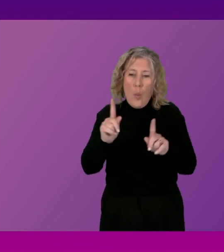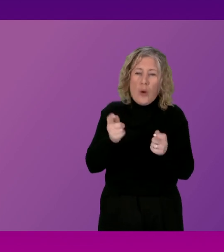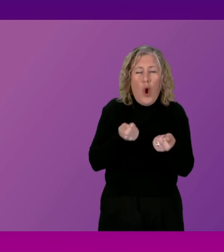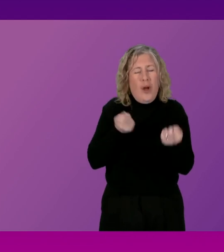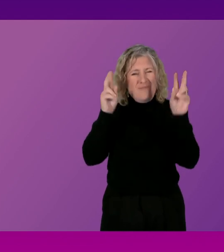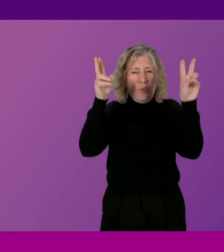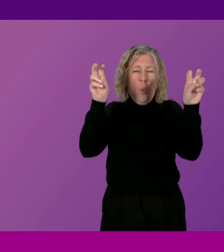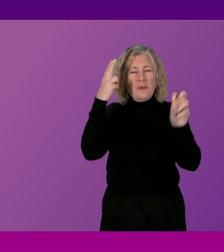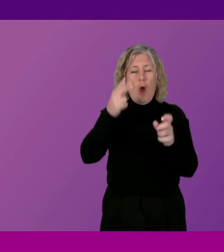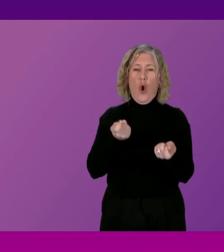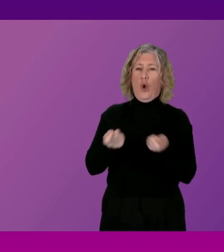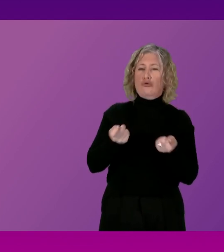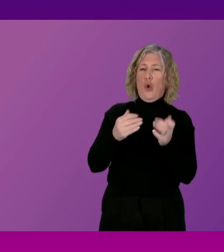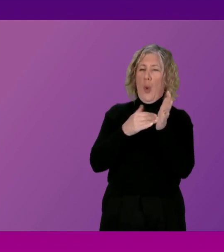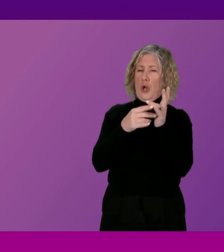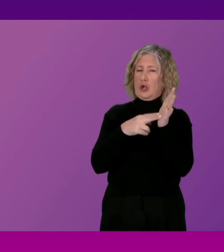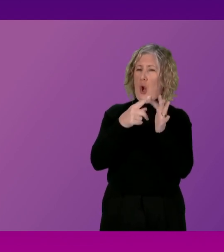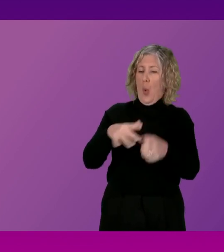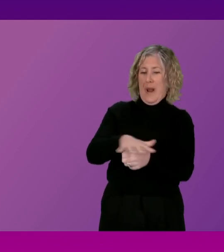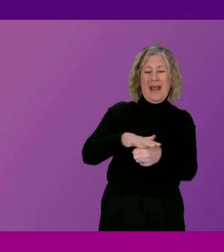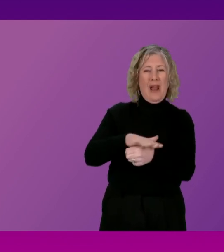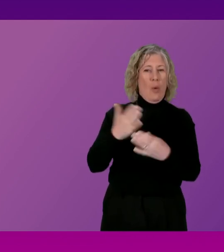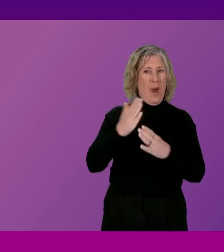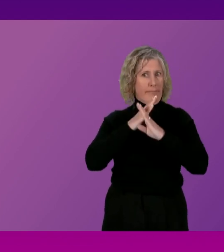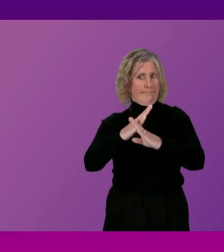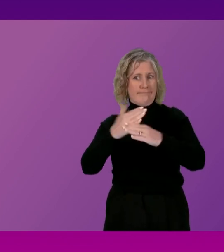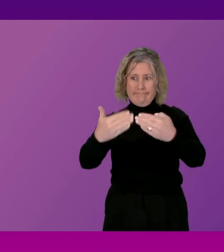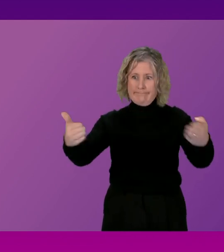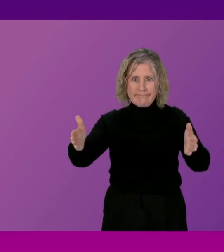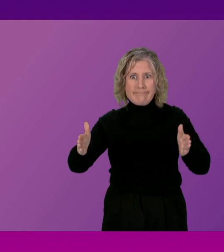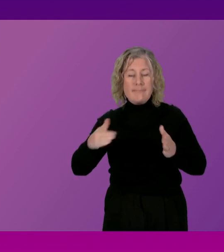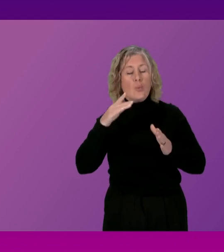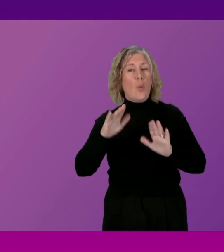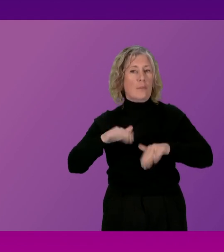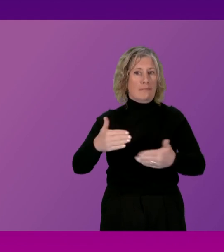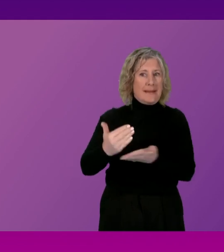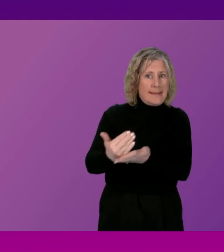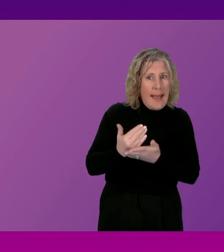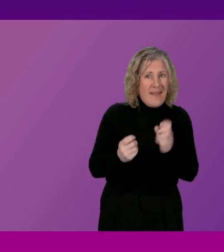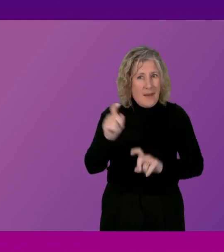I do not think that we should blame local authorities or the Government for the actions that we saw in Dundee.